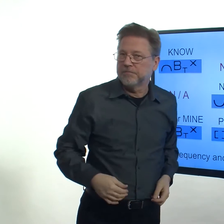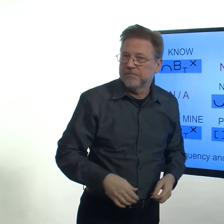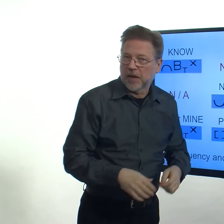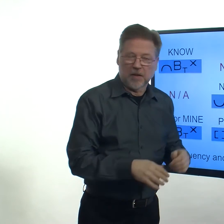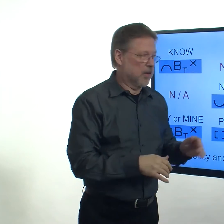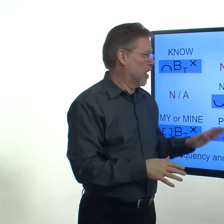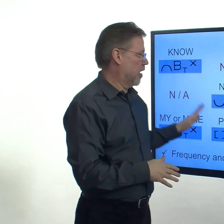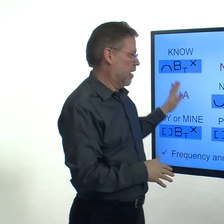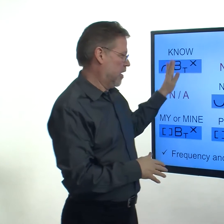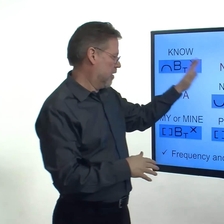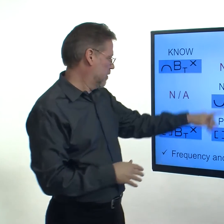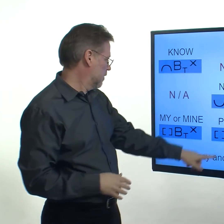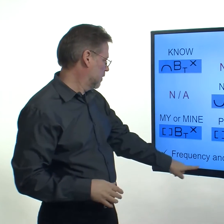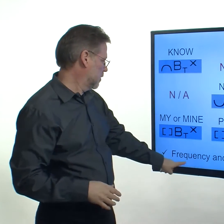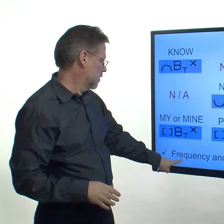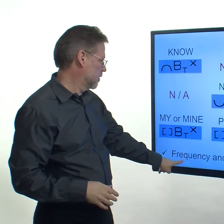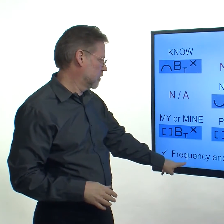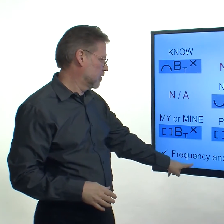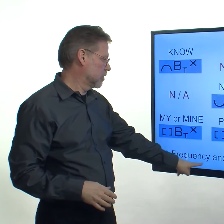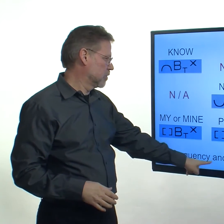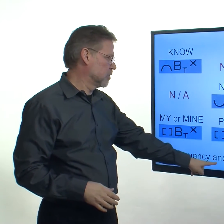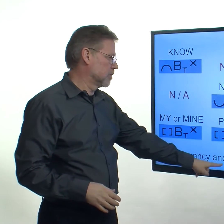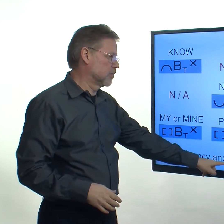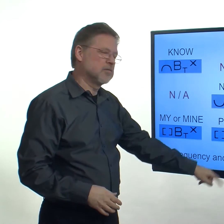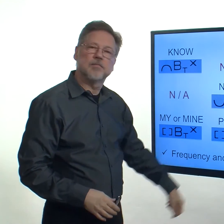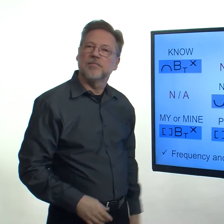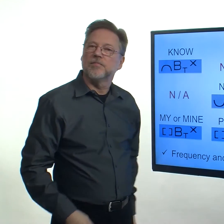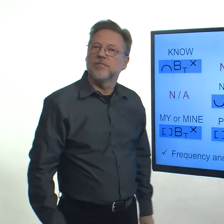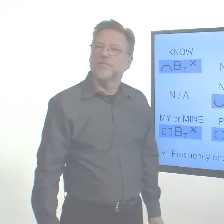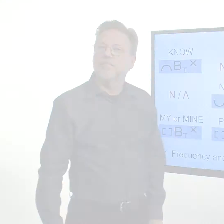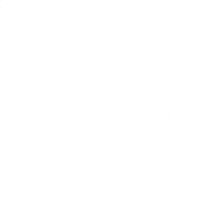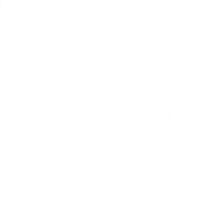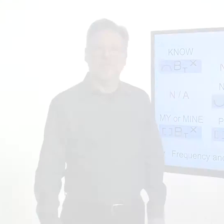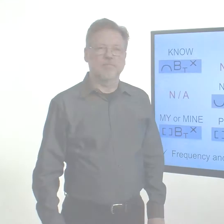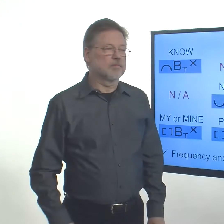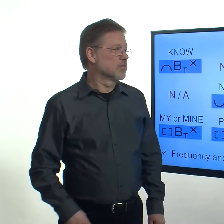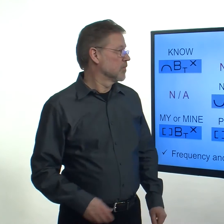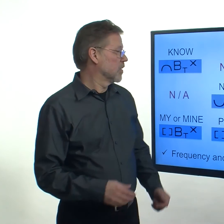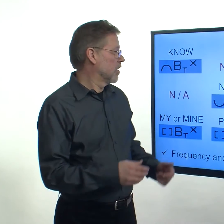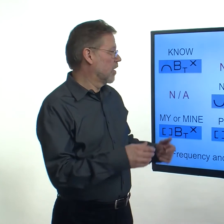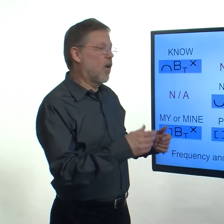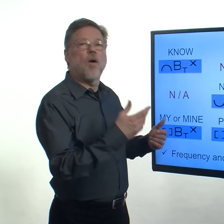that combination of features. This represents the frequency and distribution of cheremes.